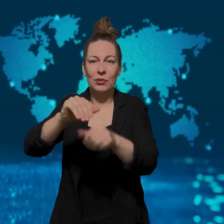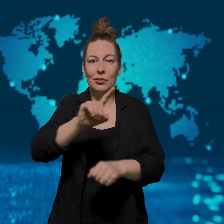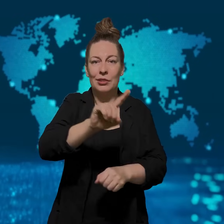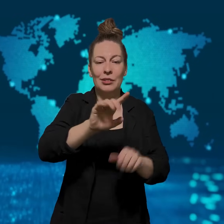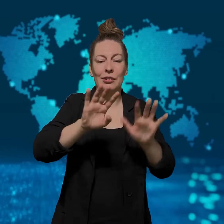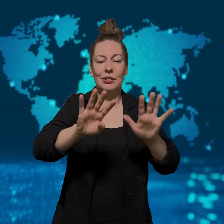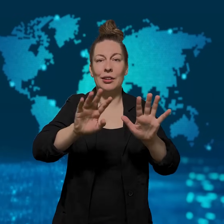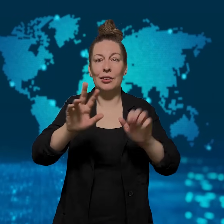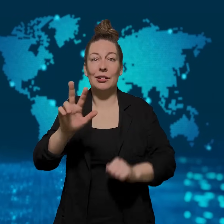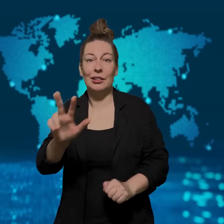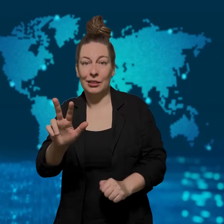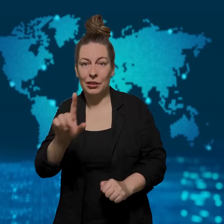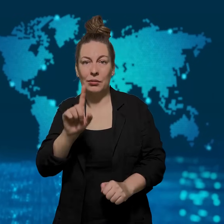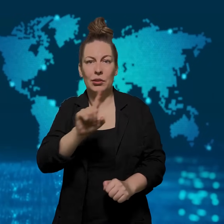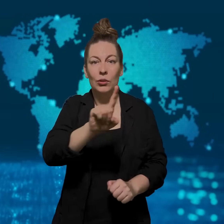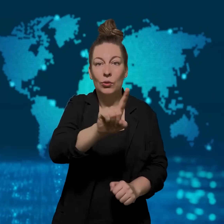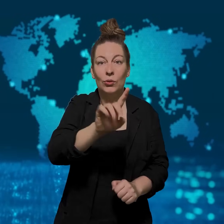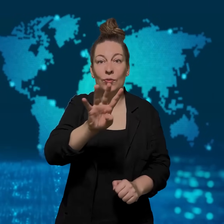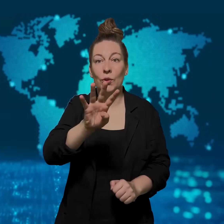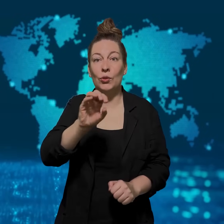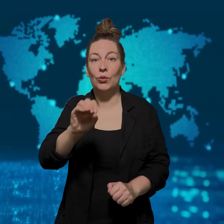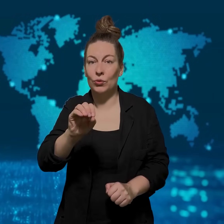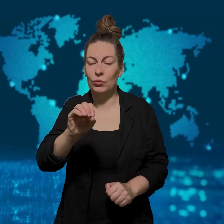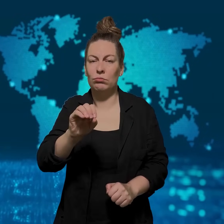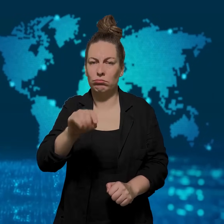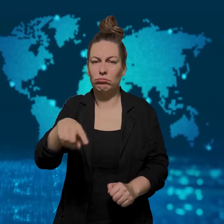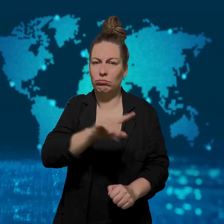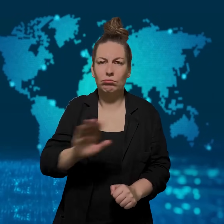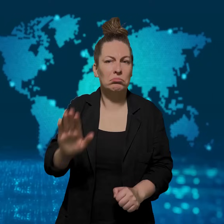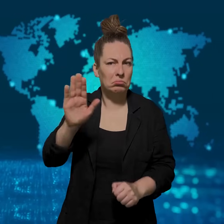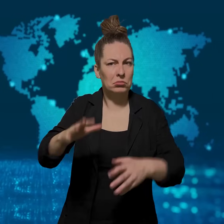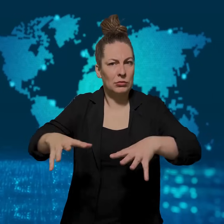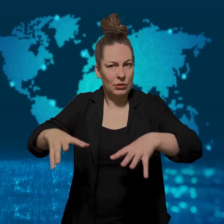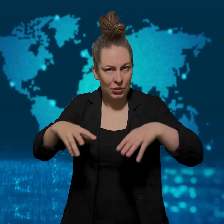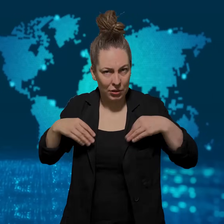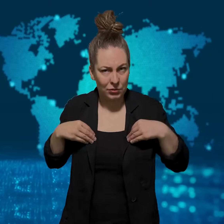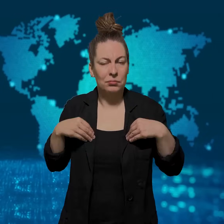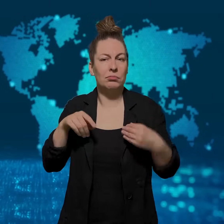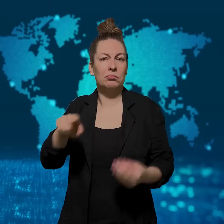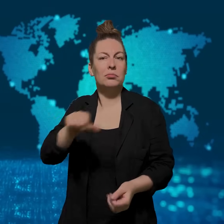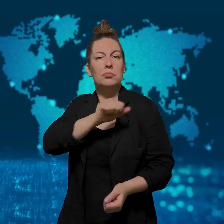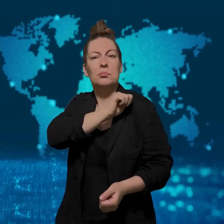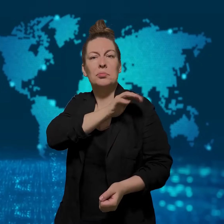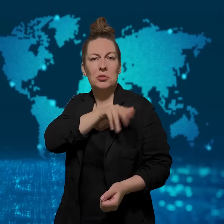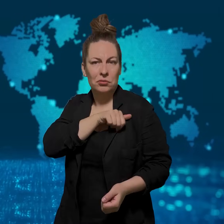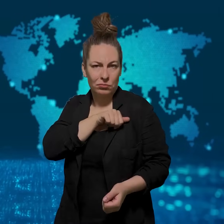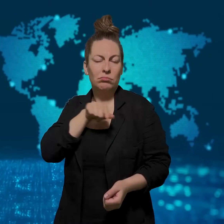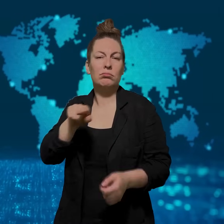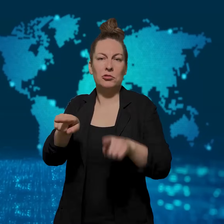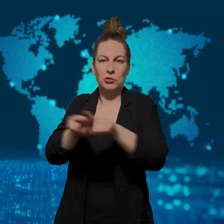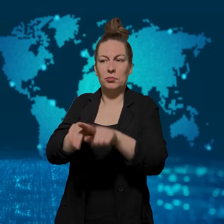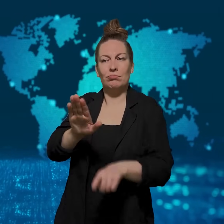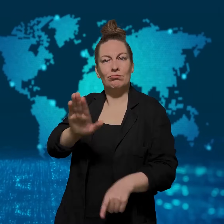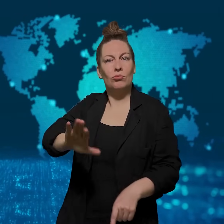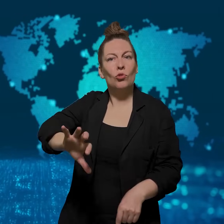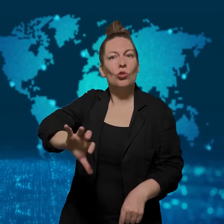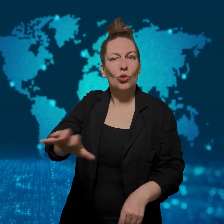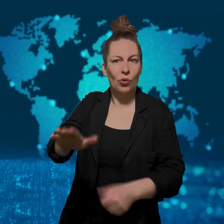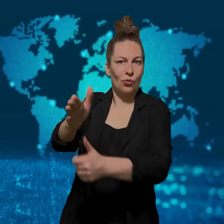emphasizing a two-state solution to the war,